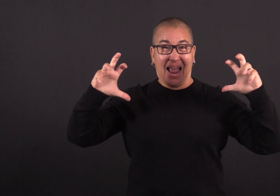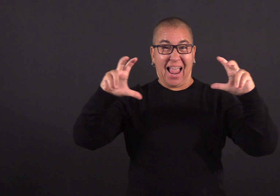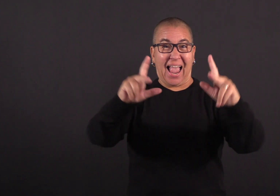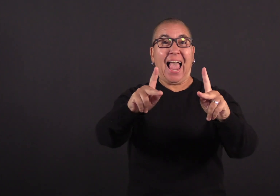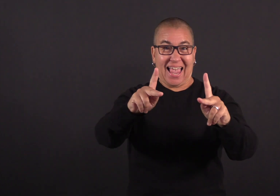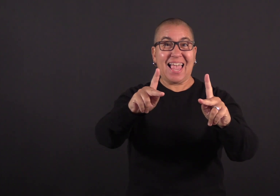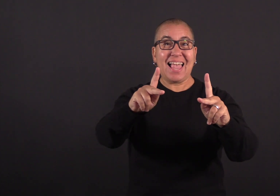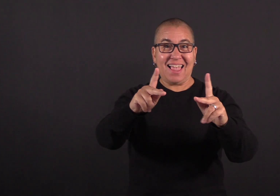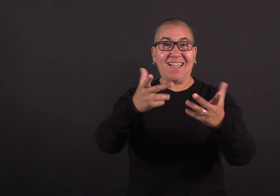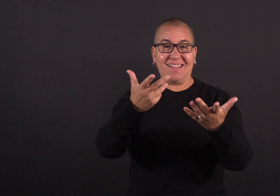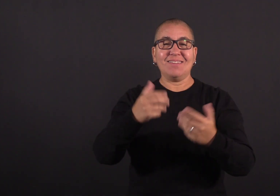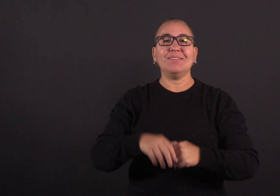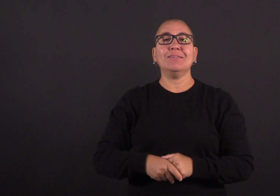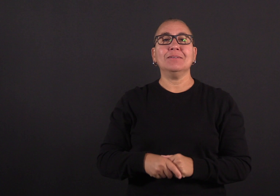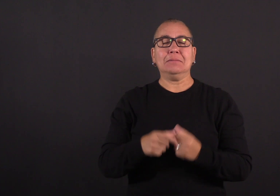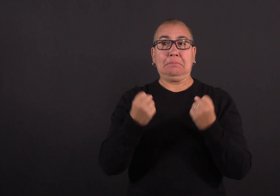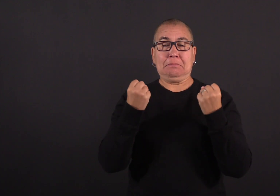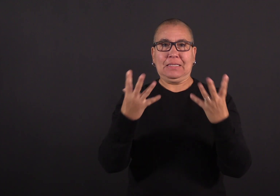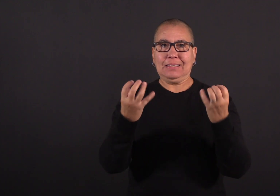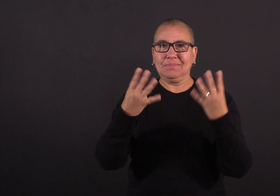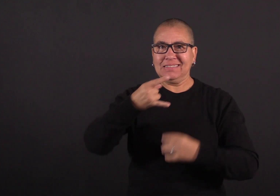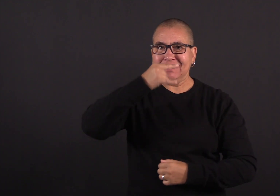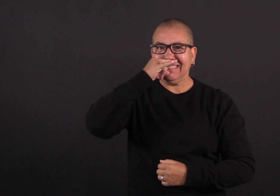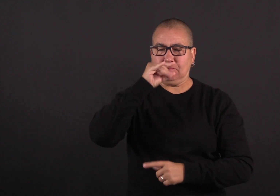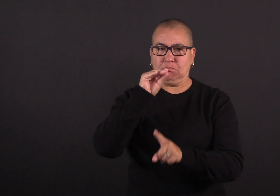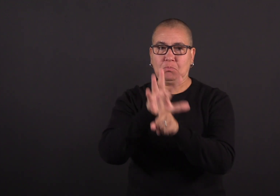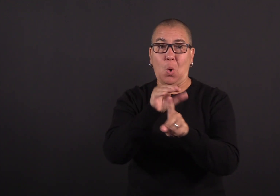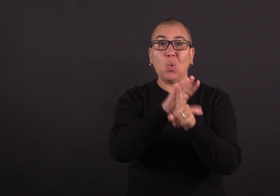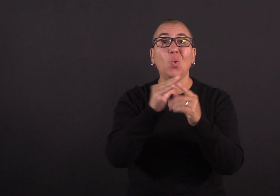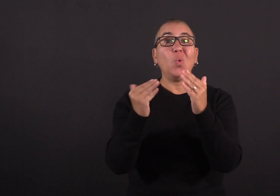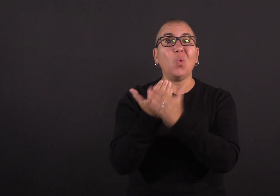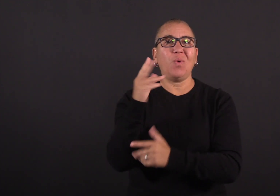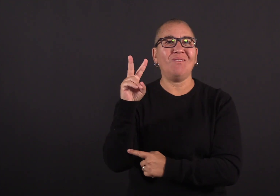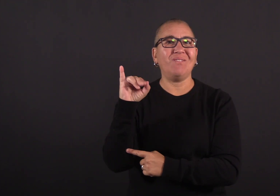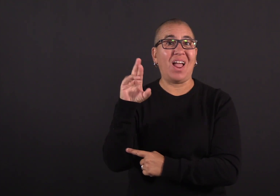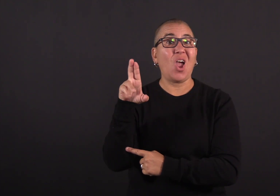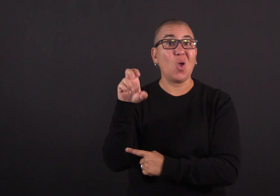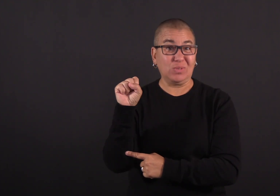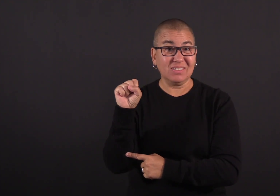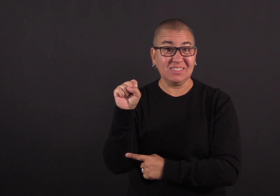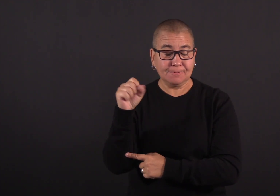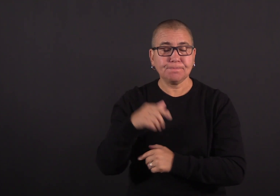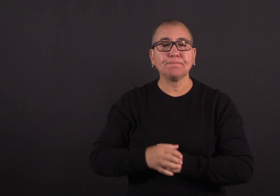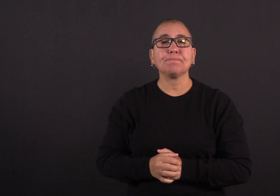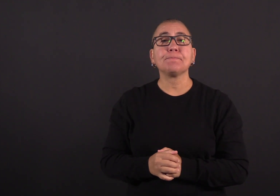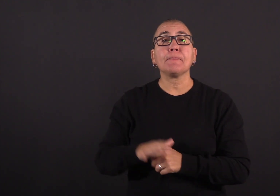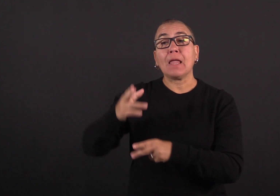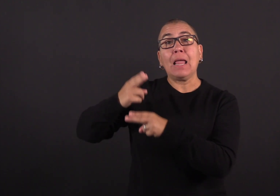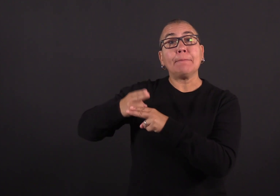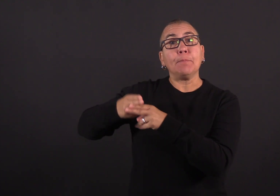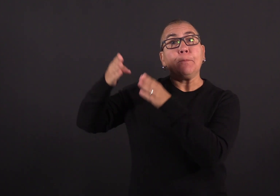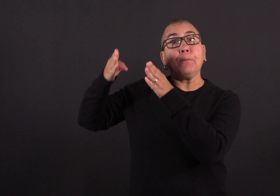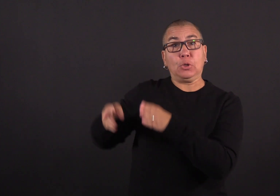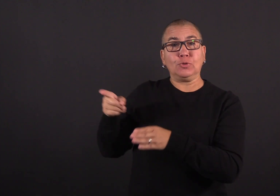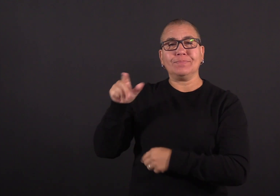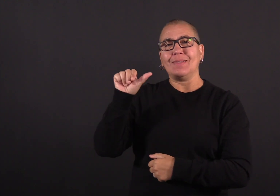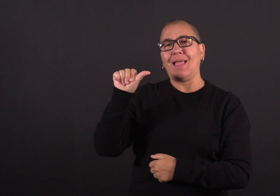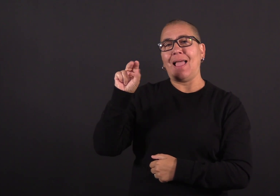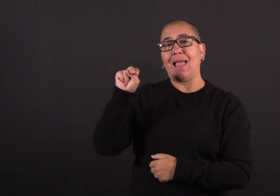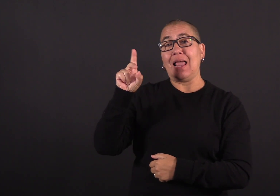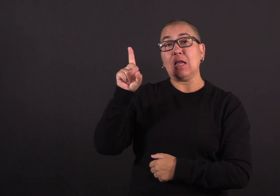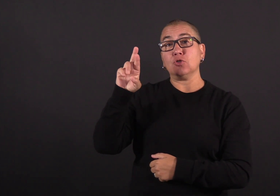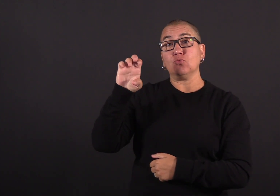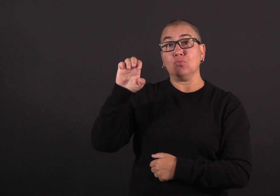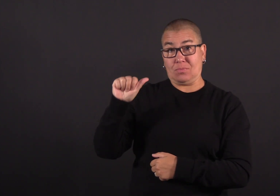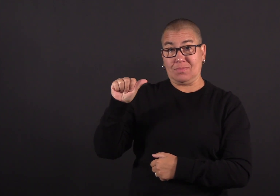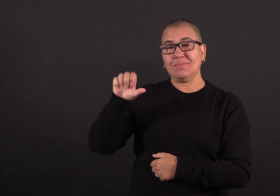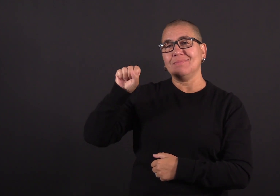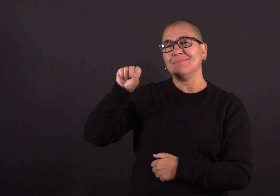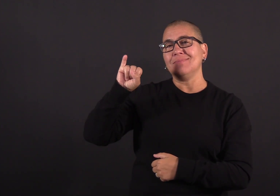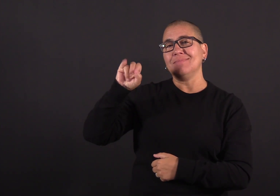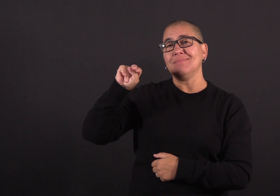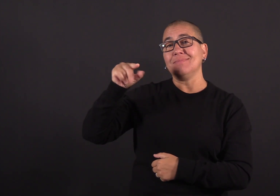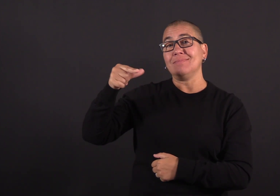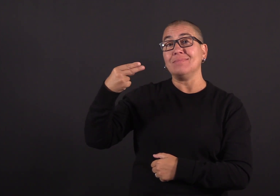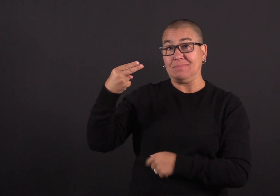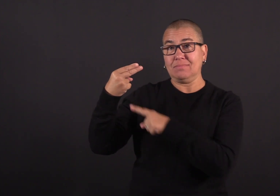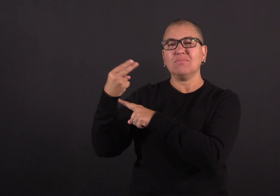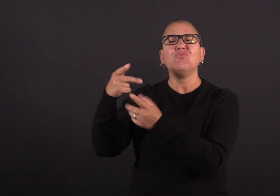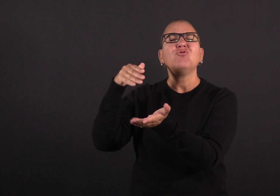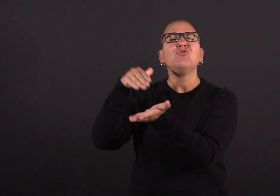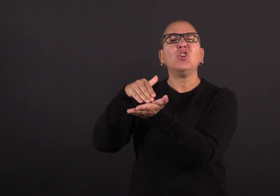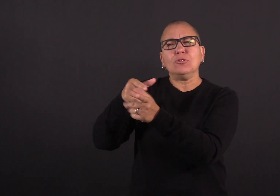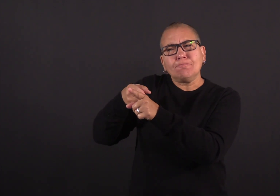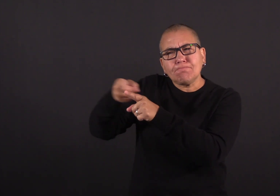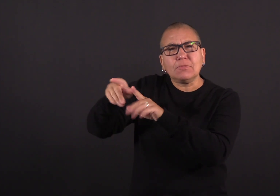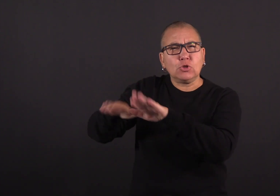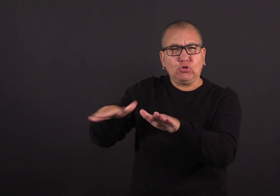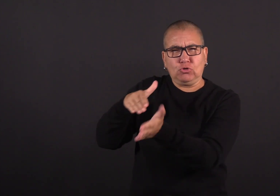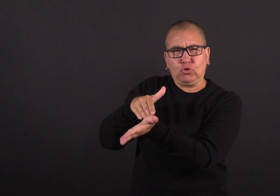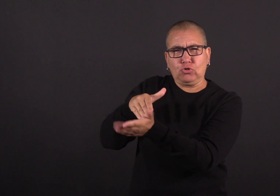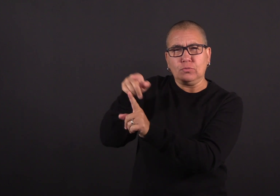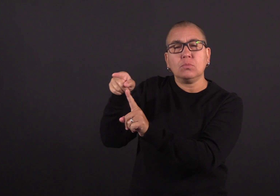Back-to-school vaccinations encouraged as Minnesota's immunization rate declines